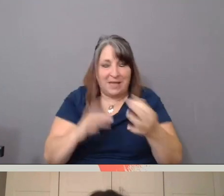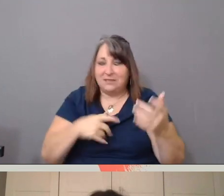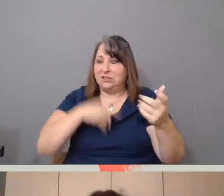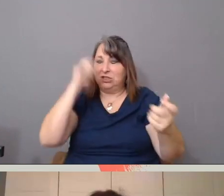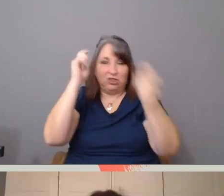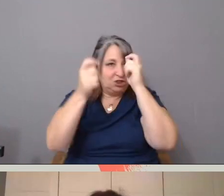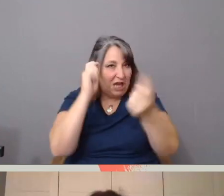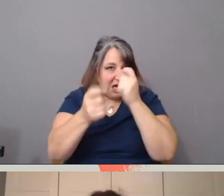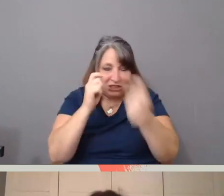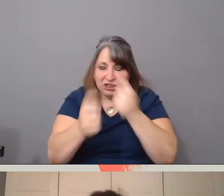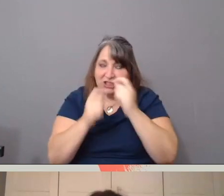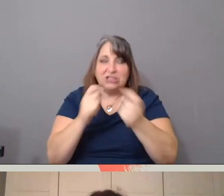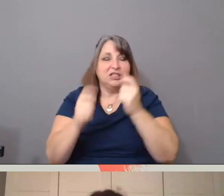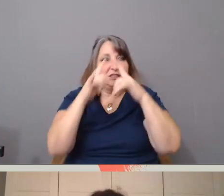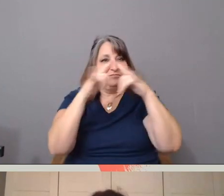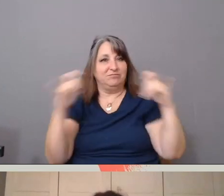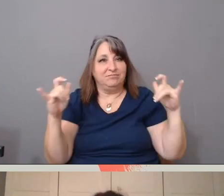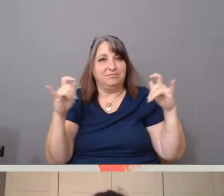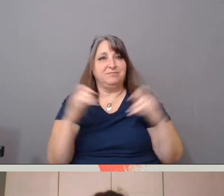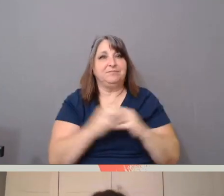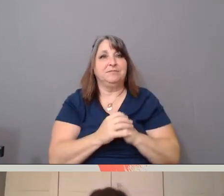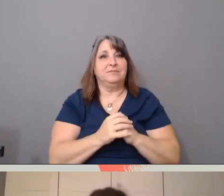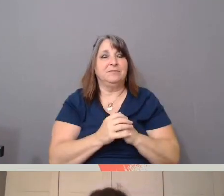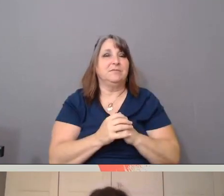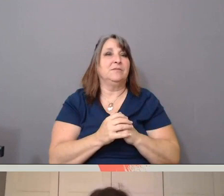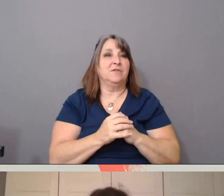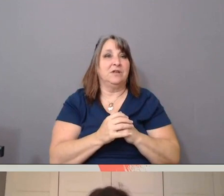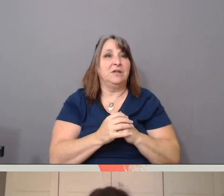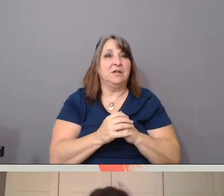And so it was a fair amount of back-and-forth,